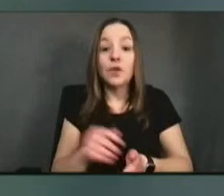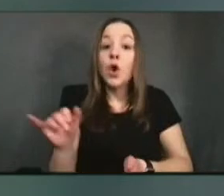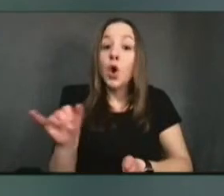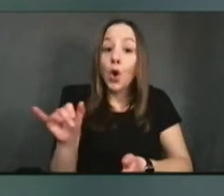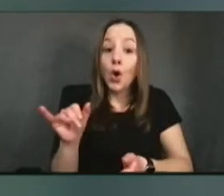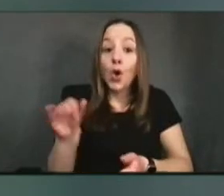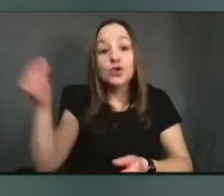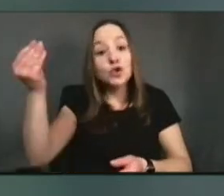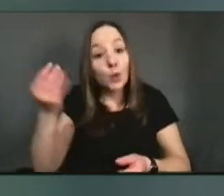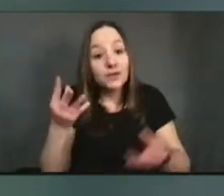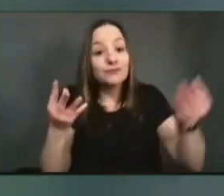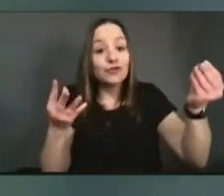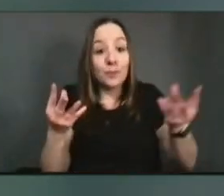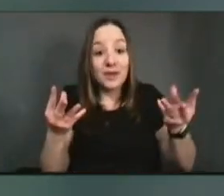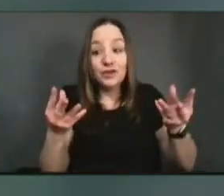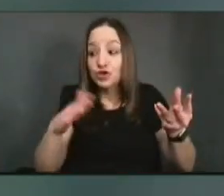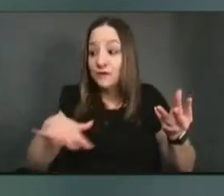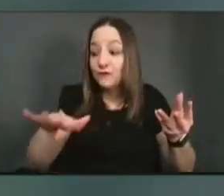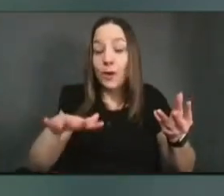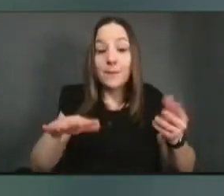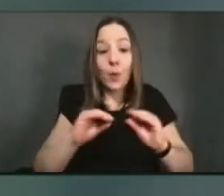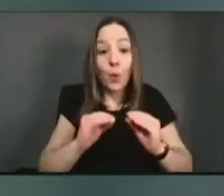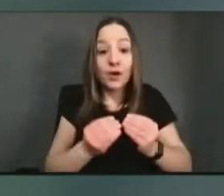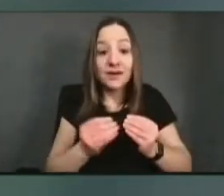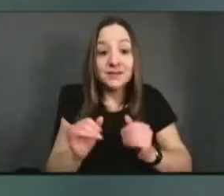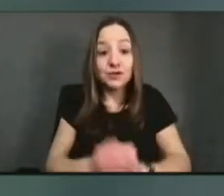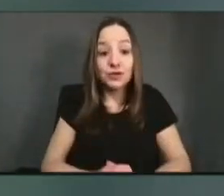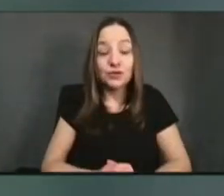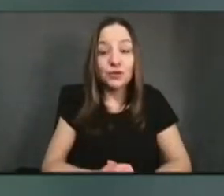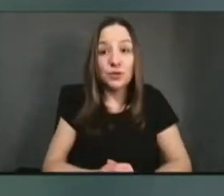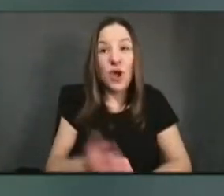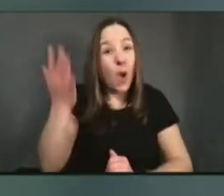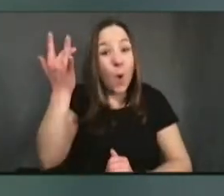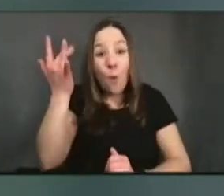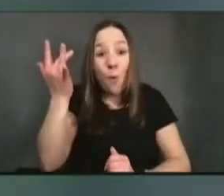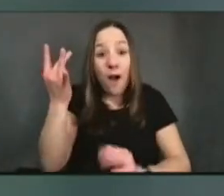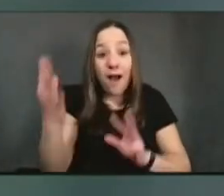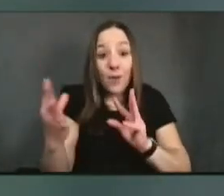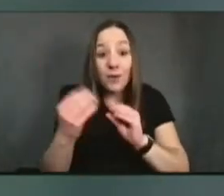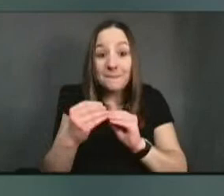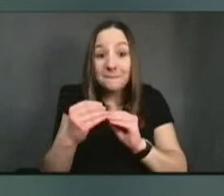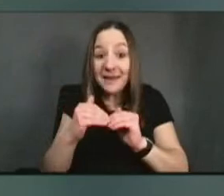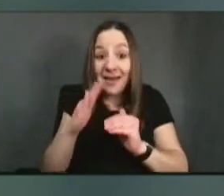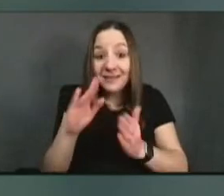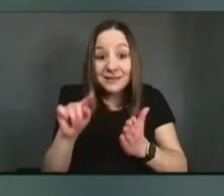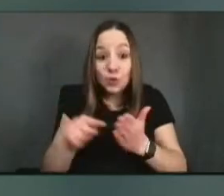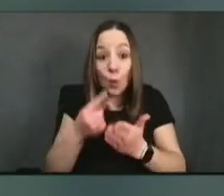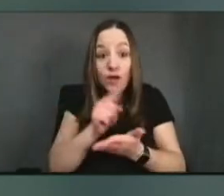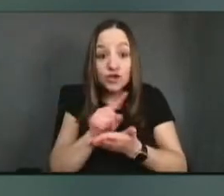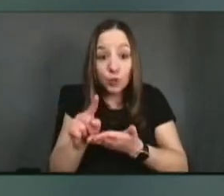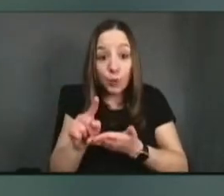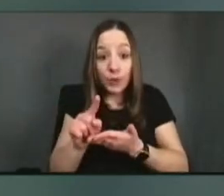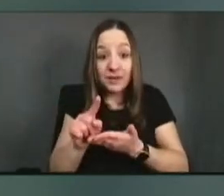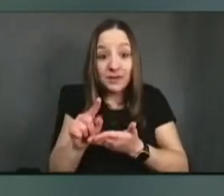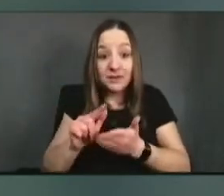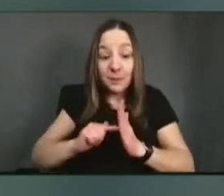expertise and our input from the entire organization. The reason we started to meet meet every